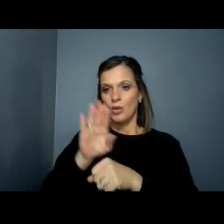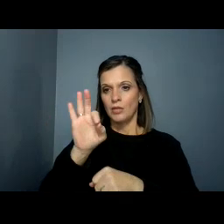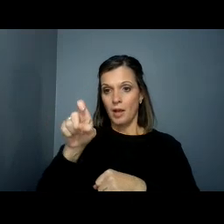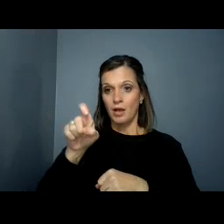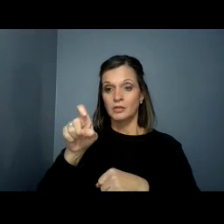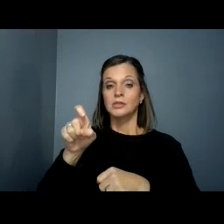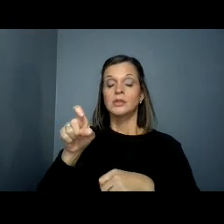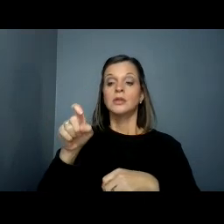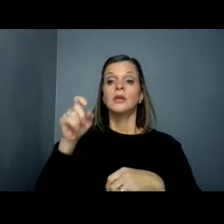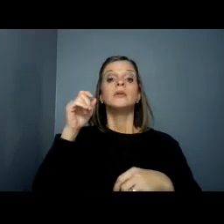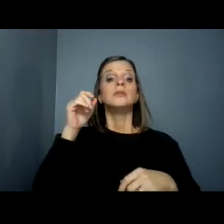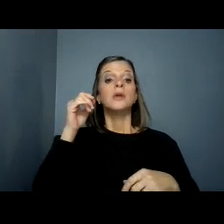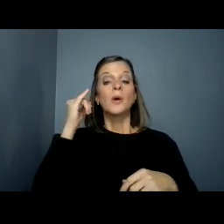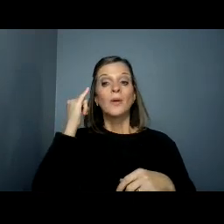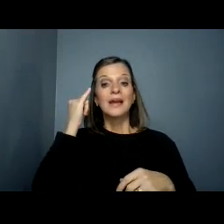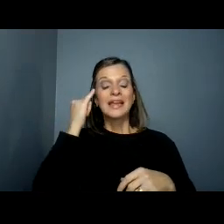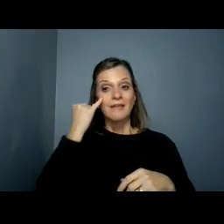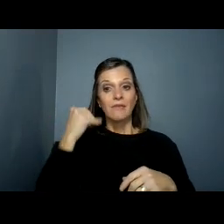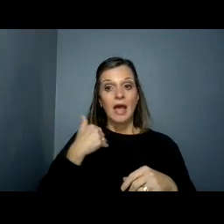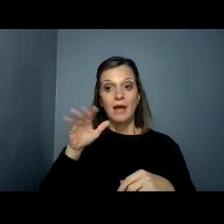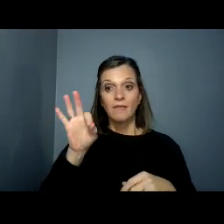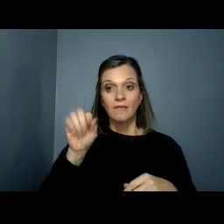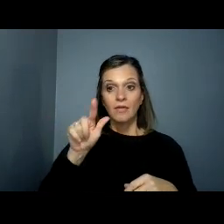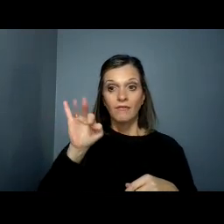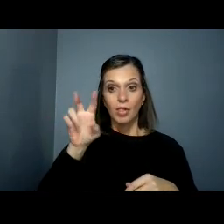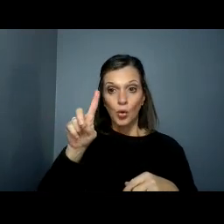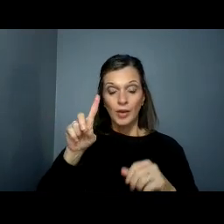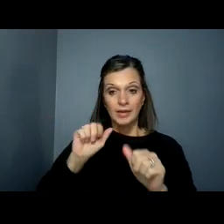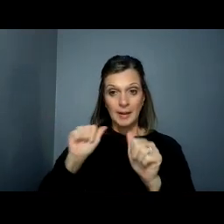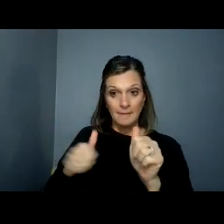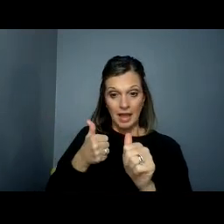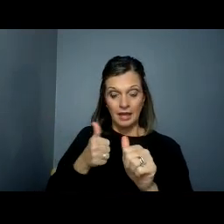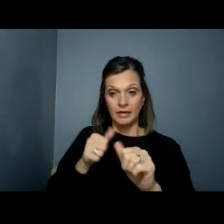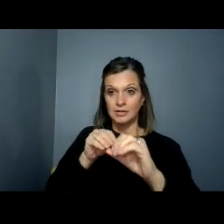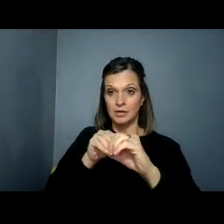But if there's fluid behind the drum, we know fluid can't be displaced.